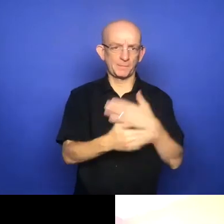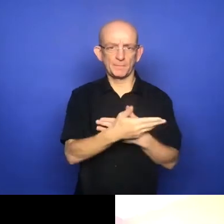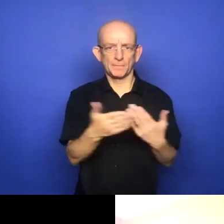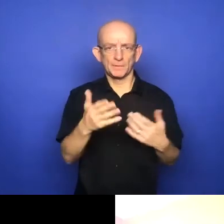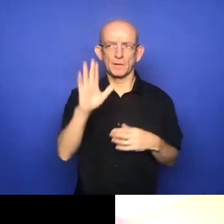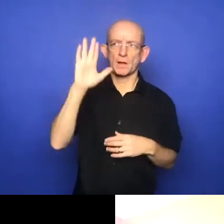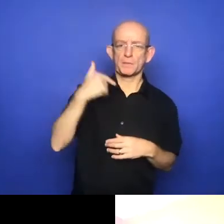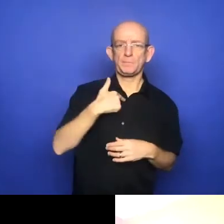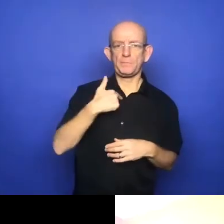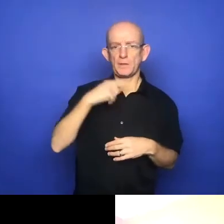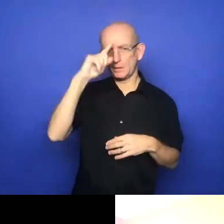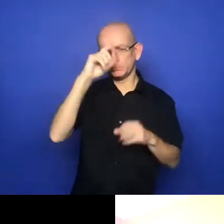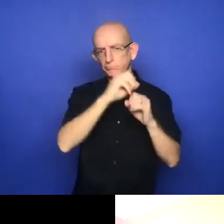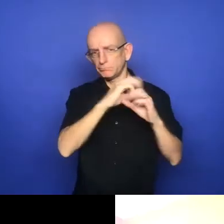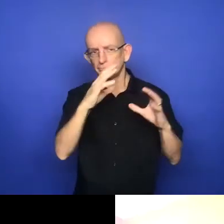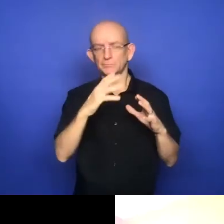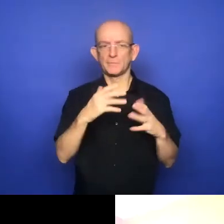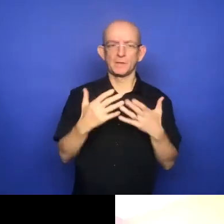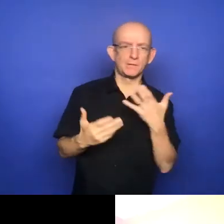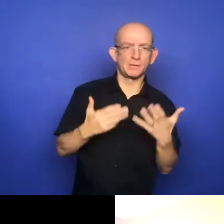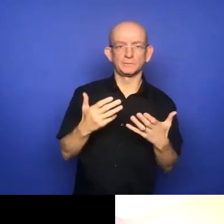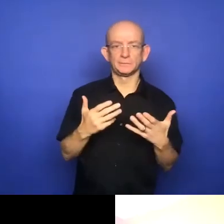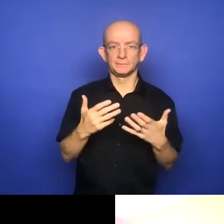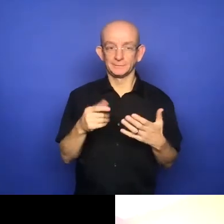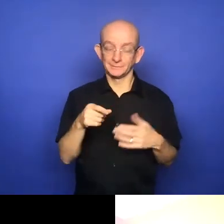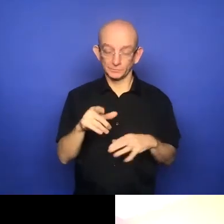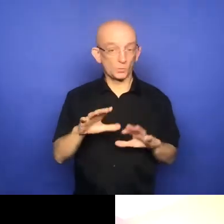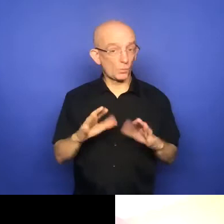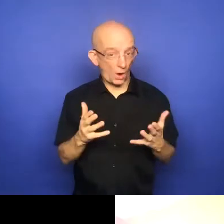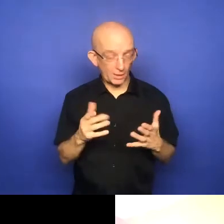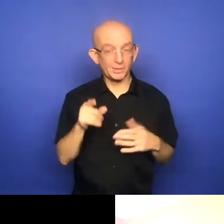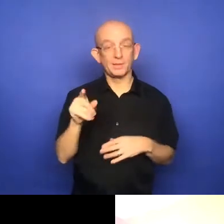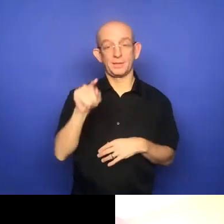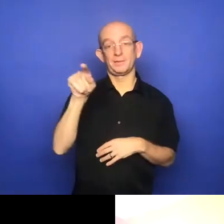persons with disabilities. This is so because Kenya ratify